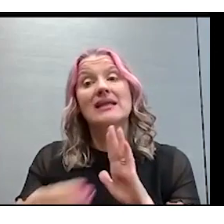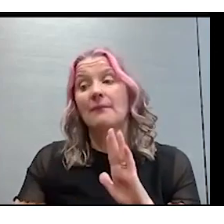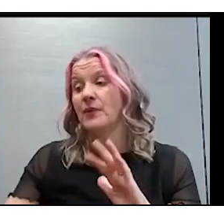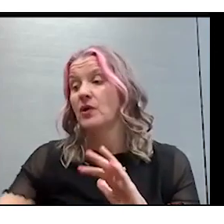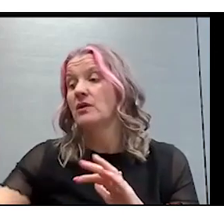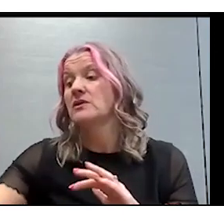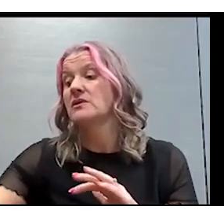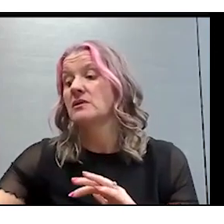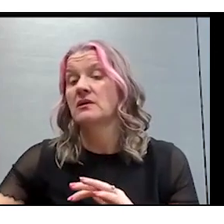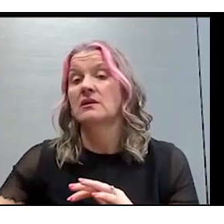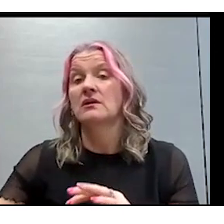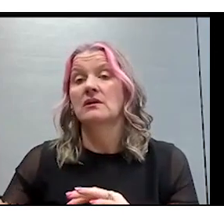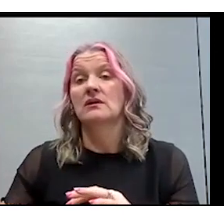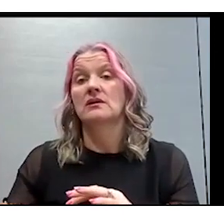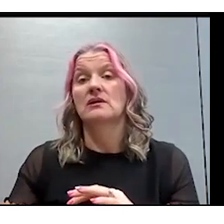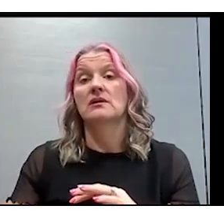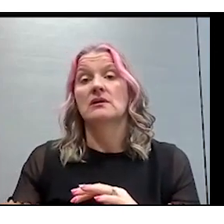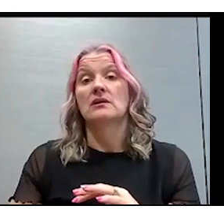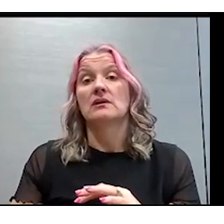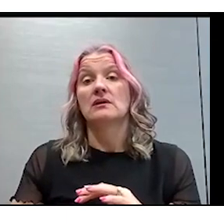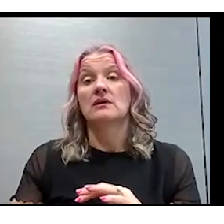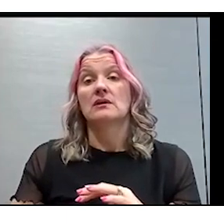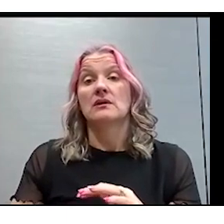assumptions, judgements, or evaluations about the person.